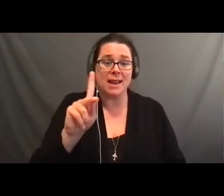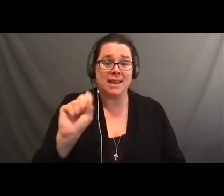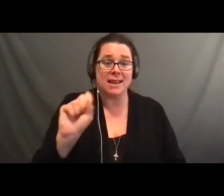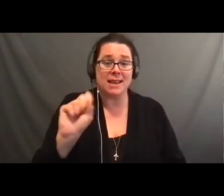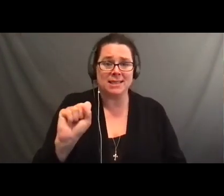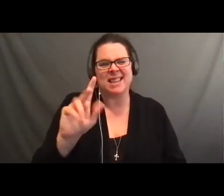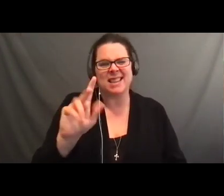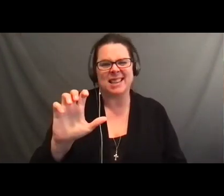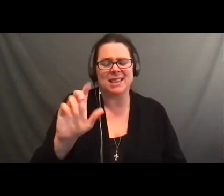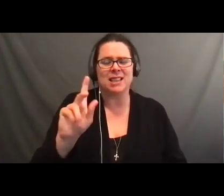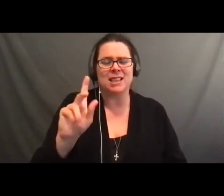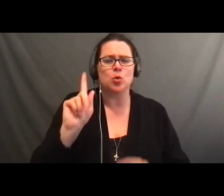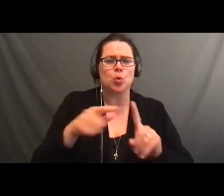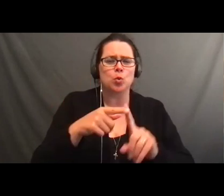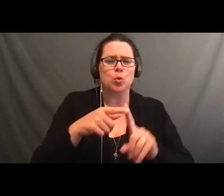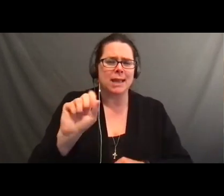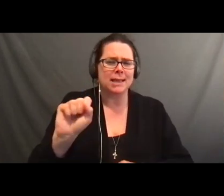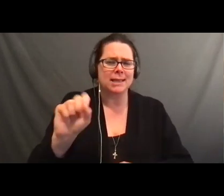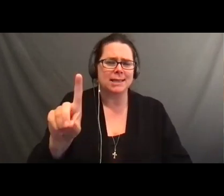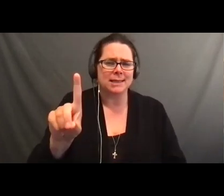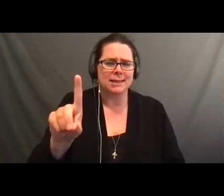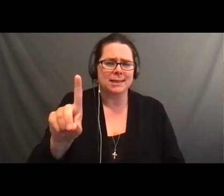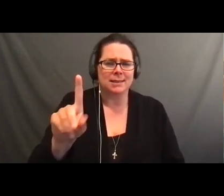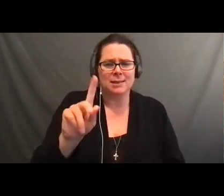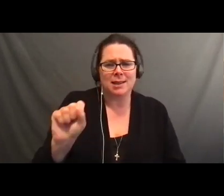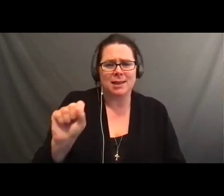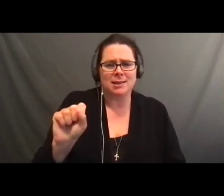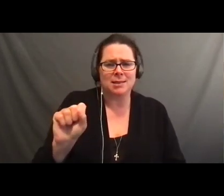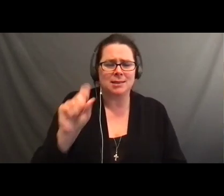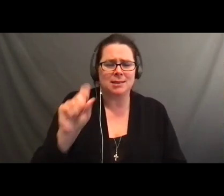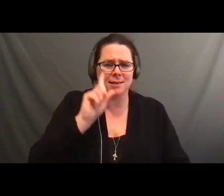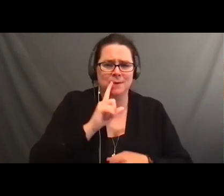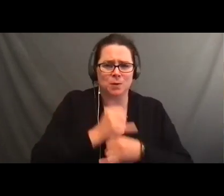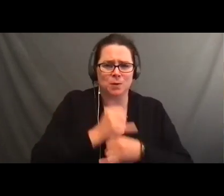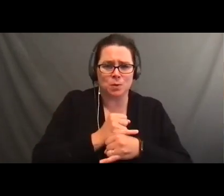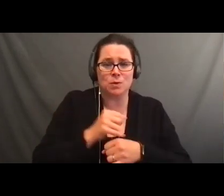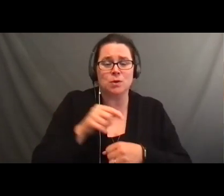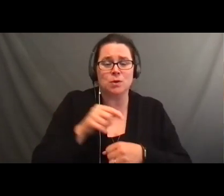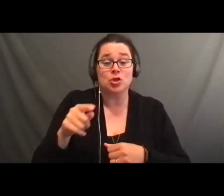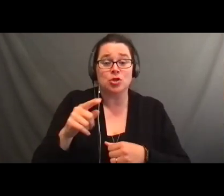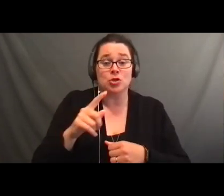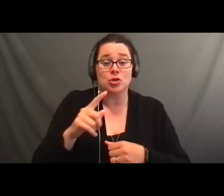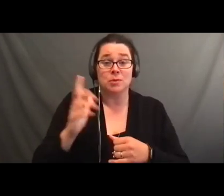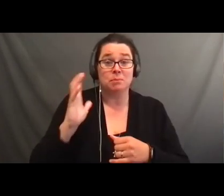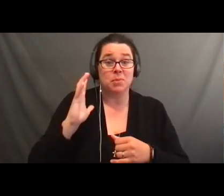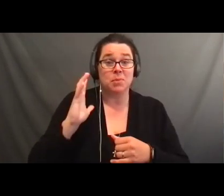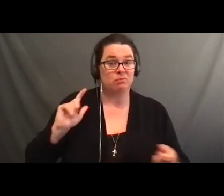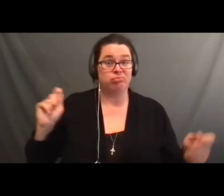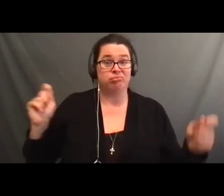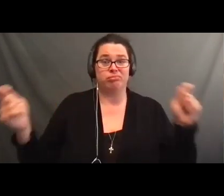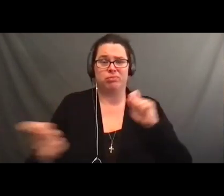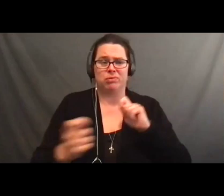We in Kansas City. She goes to the Kansas School for the Deaf. And she has gone from this change of being a very shy child to being much more open to